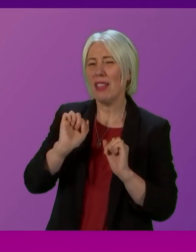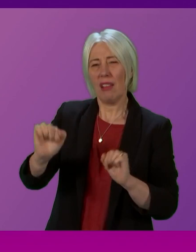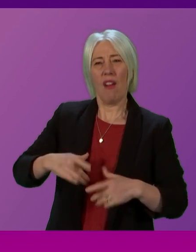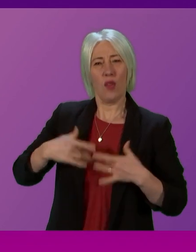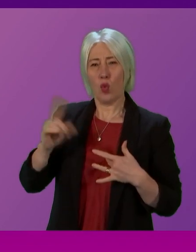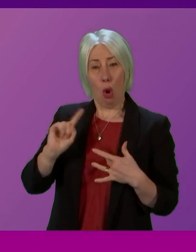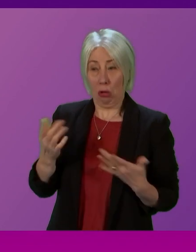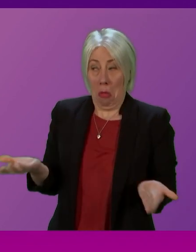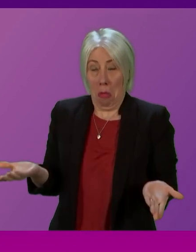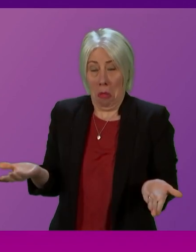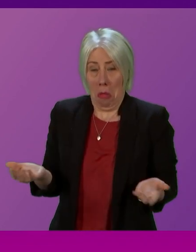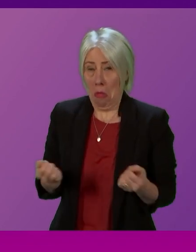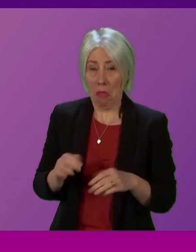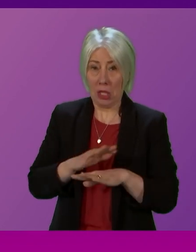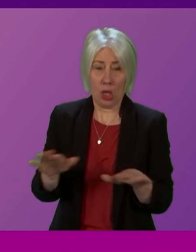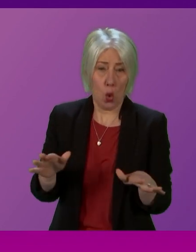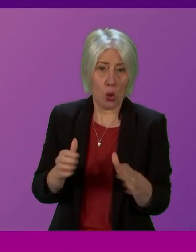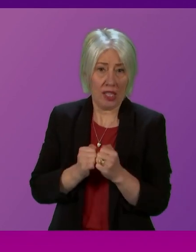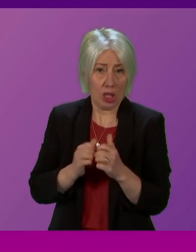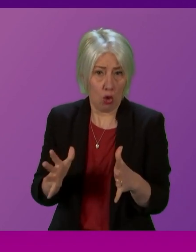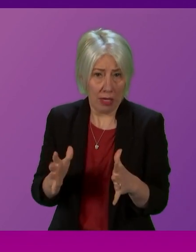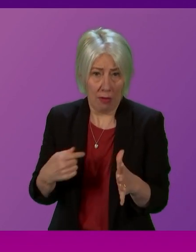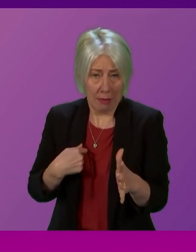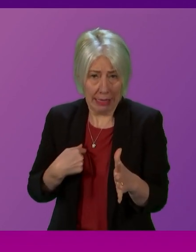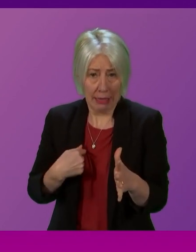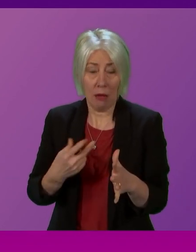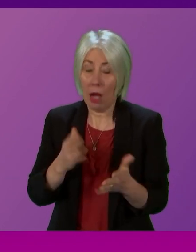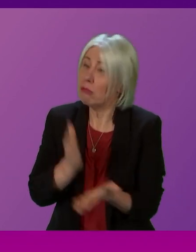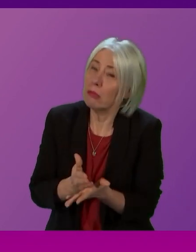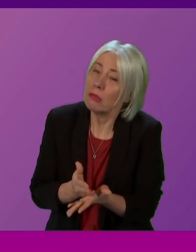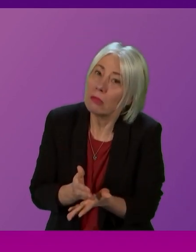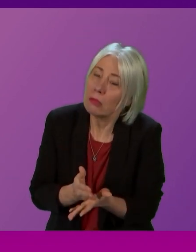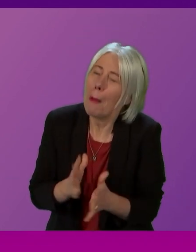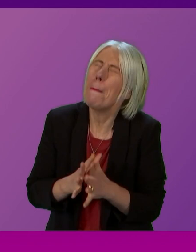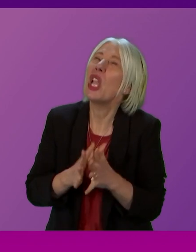She says that there is no disagreement between her and me on that point, but there is a massive disagreement.